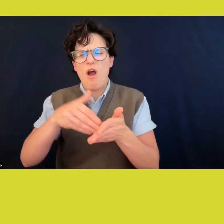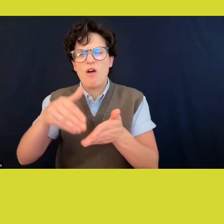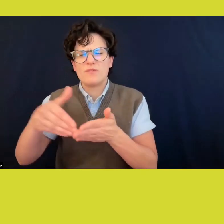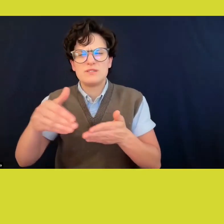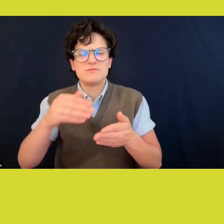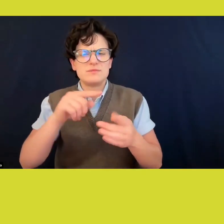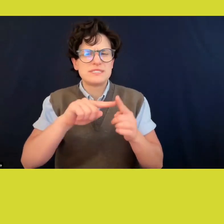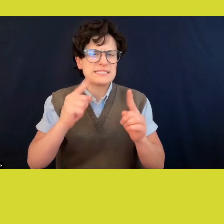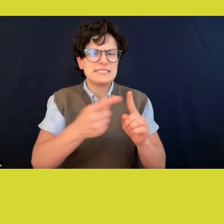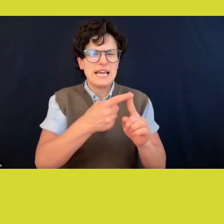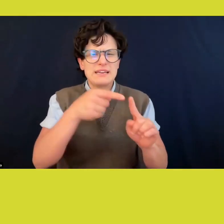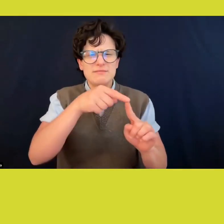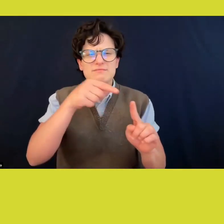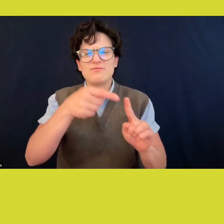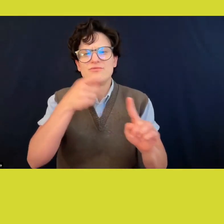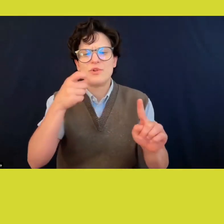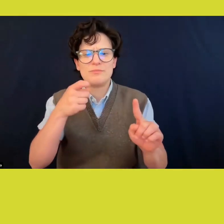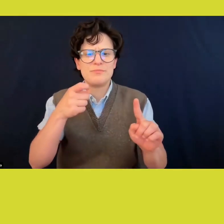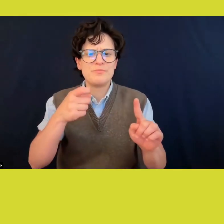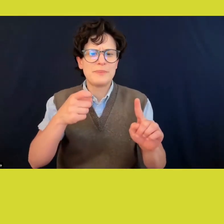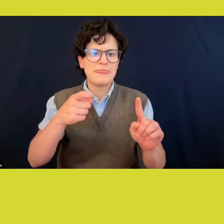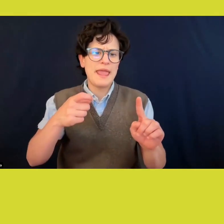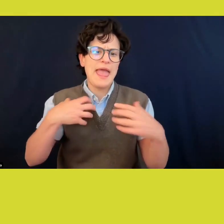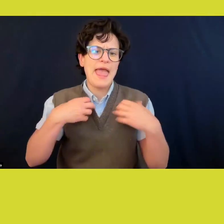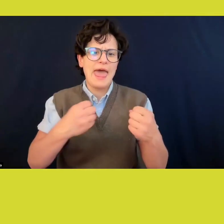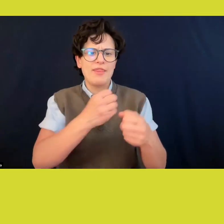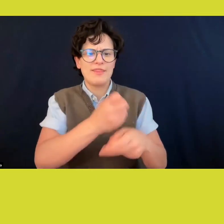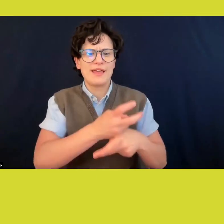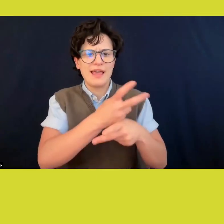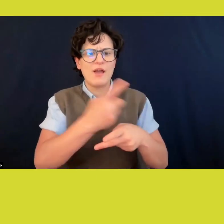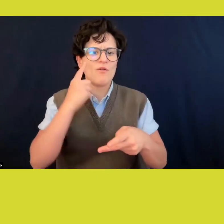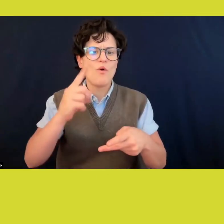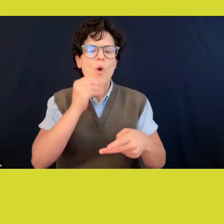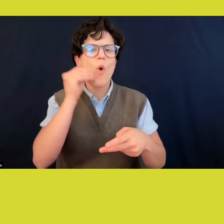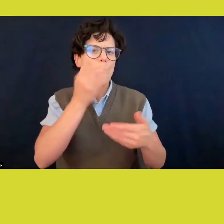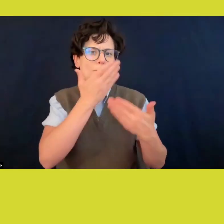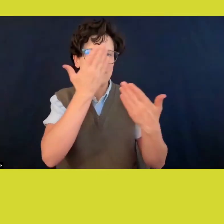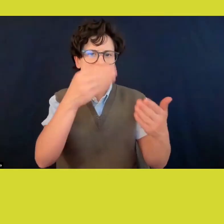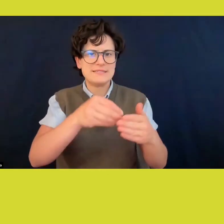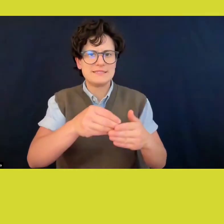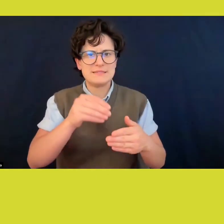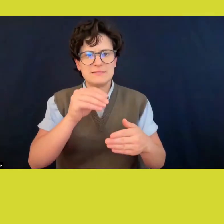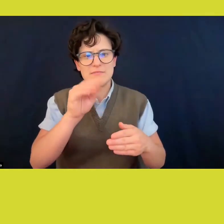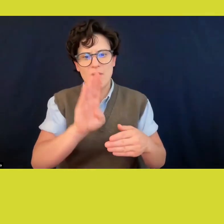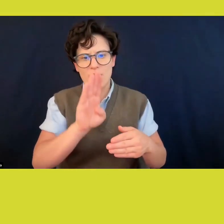the homeless in Boston that was housing, I think, 30 people. The most vulnerable on the streets